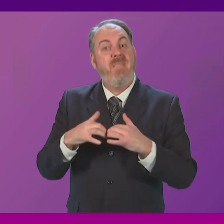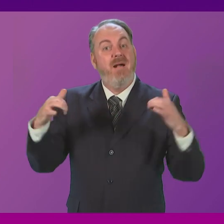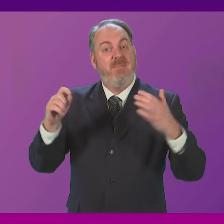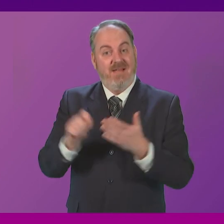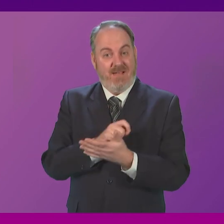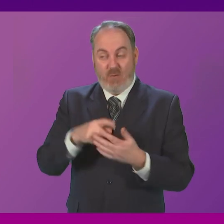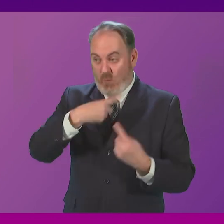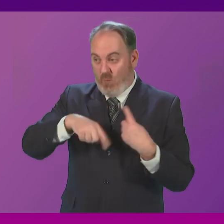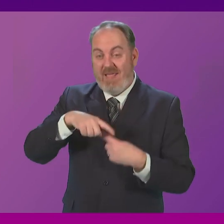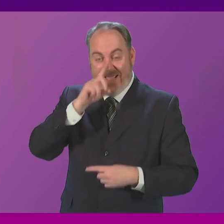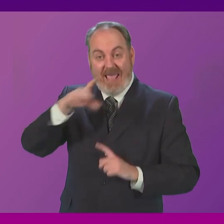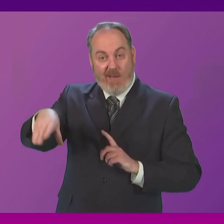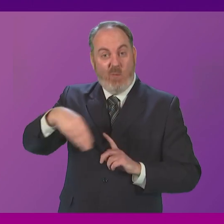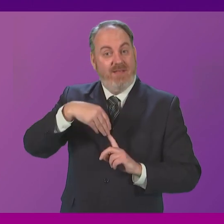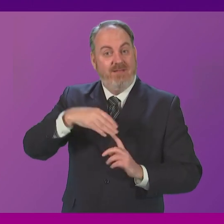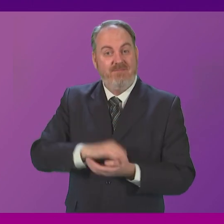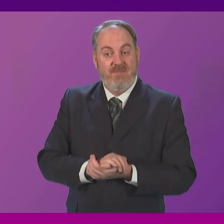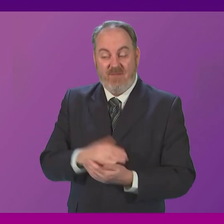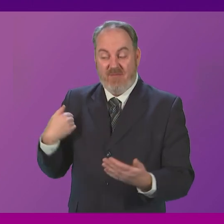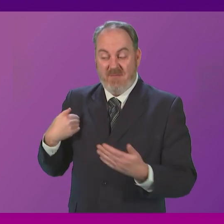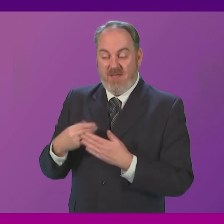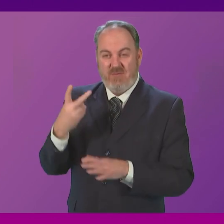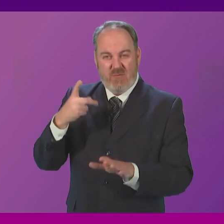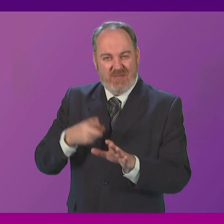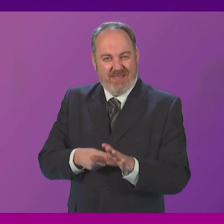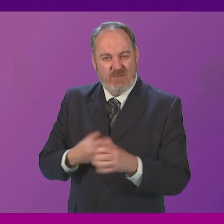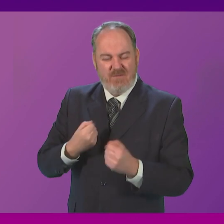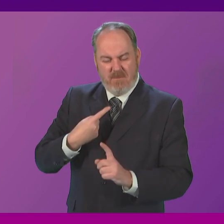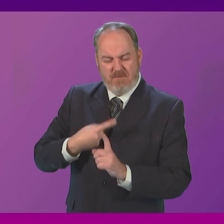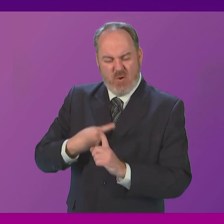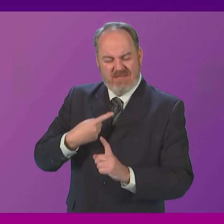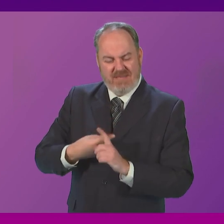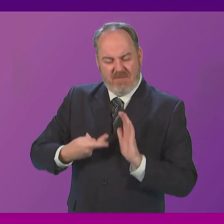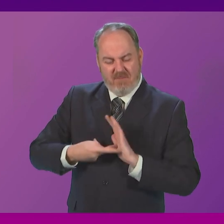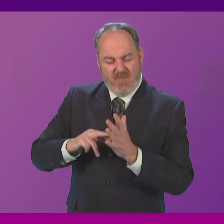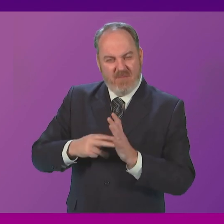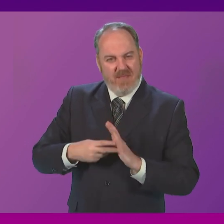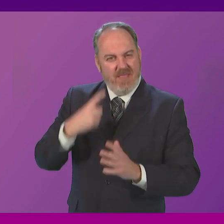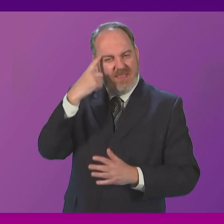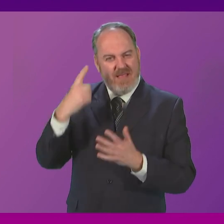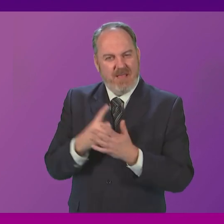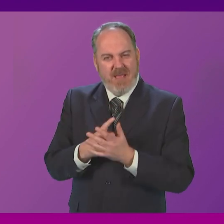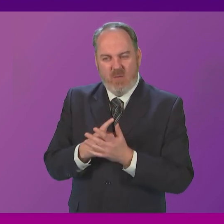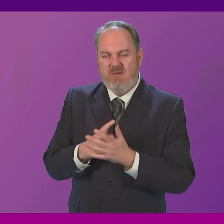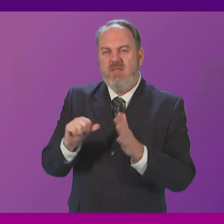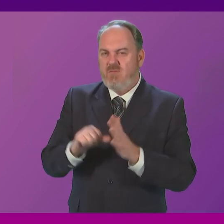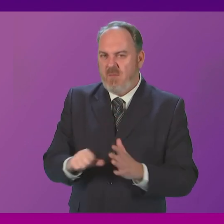Over the past two years, my party has been building a positive programme that is focused on the real challenges that Scotland faces.